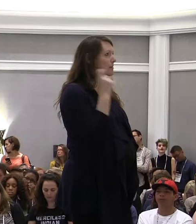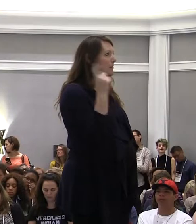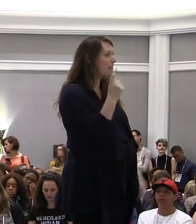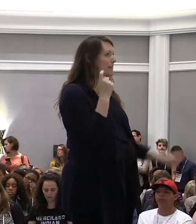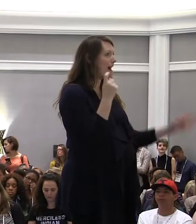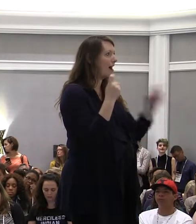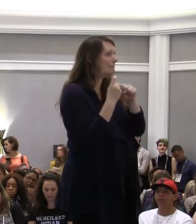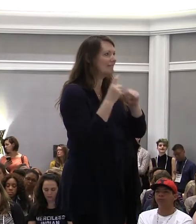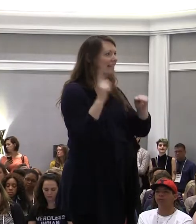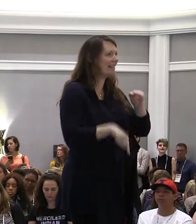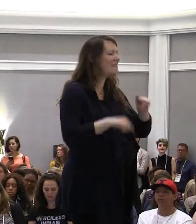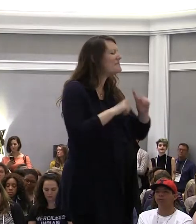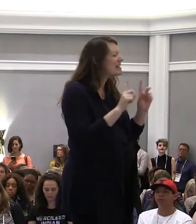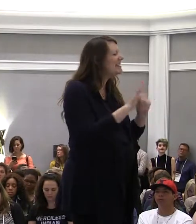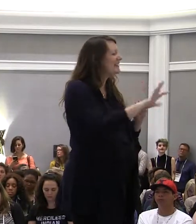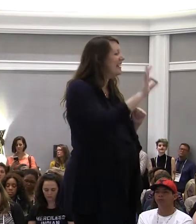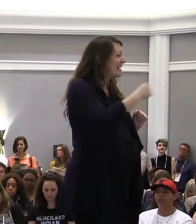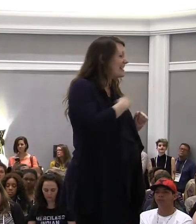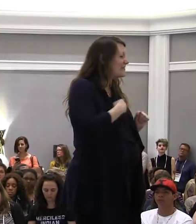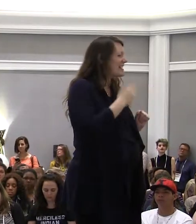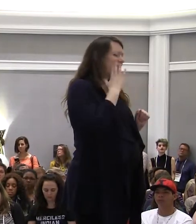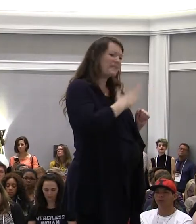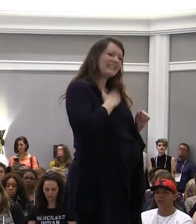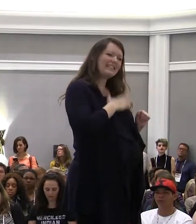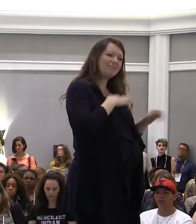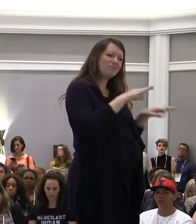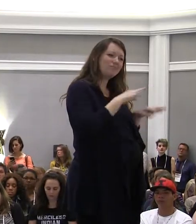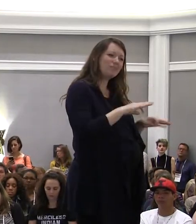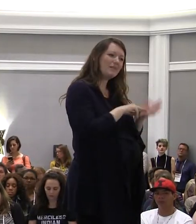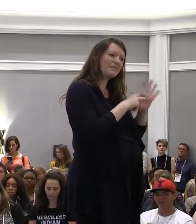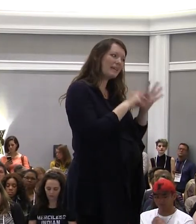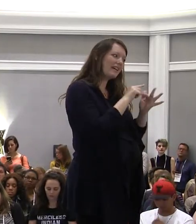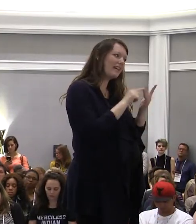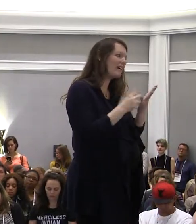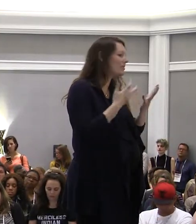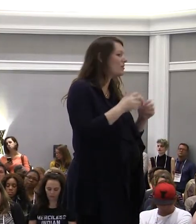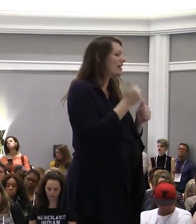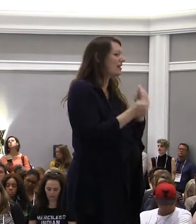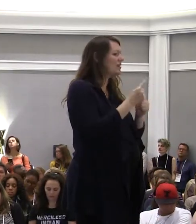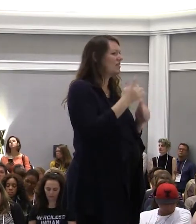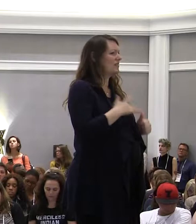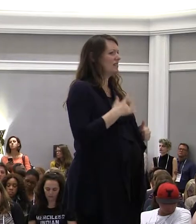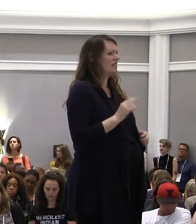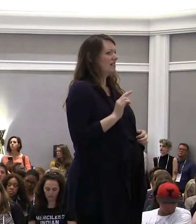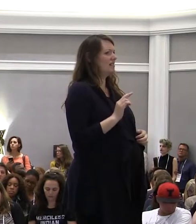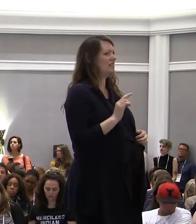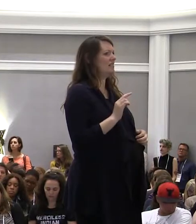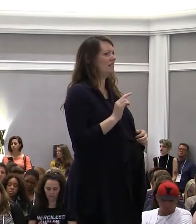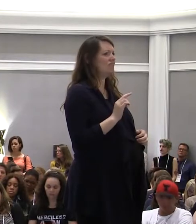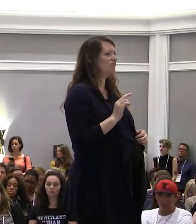But find me, right? Because we really do not want anyone walking away from this conversation right now